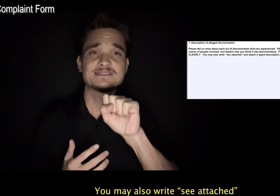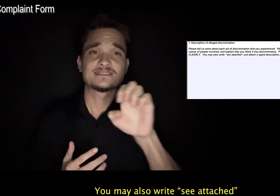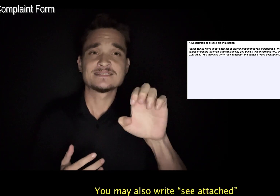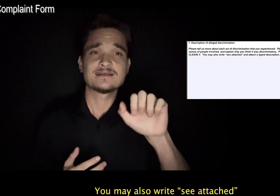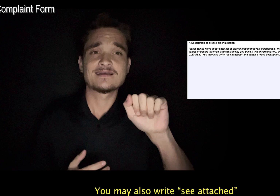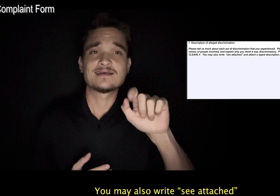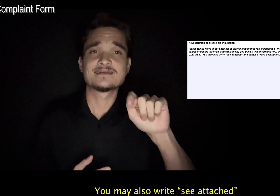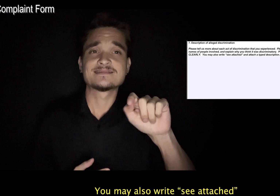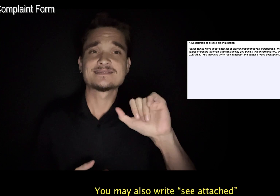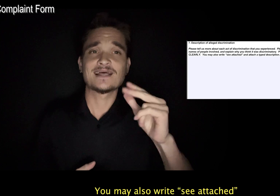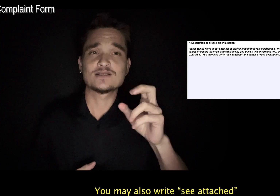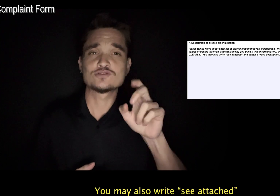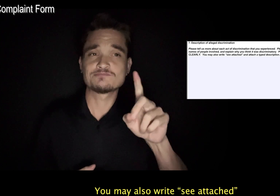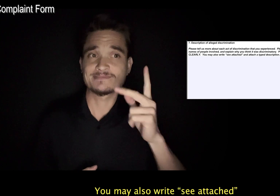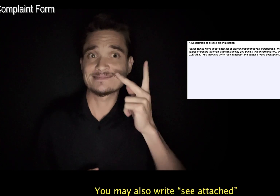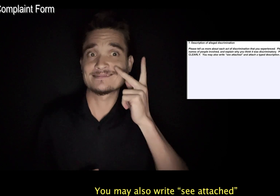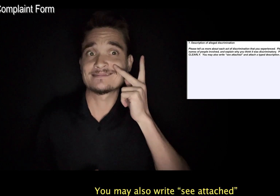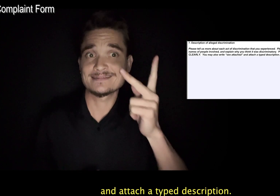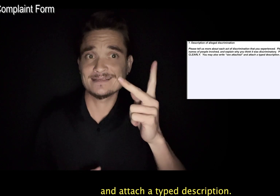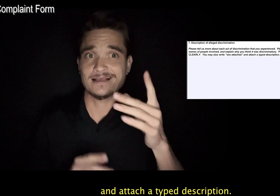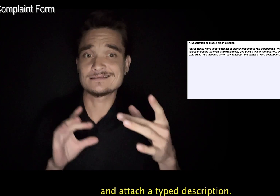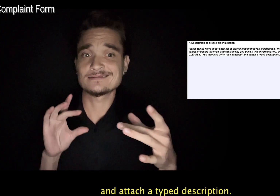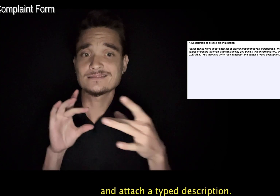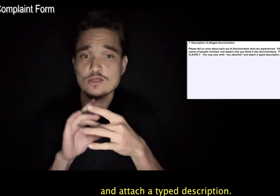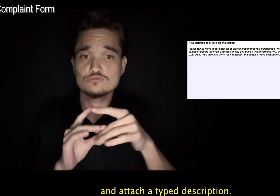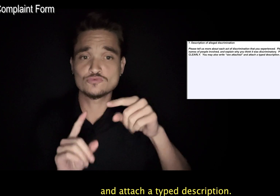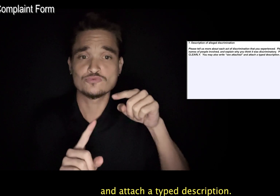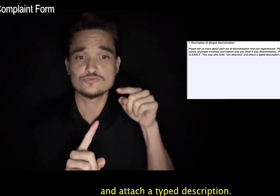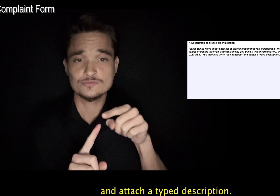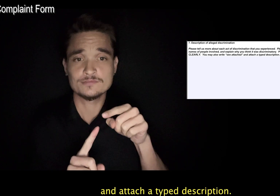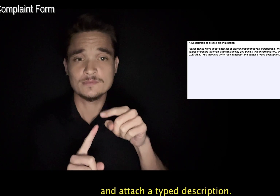You may also write “see attached” and attach a typed description.